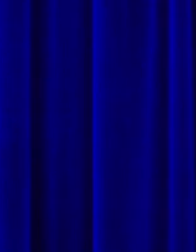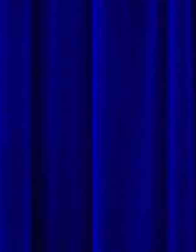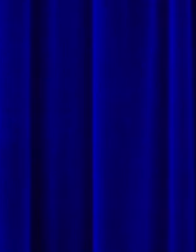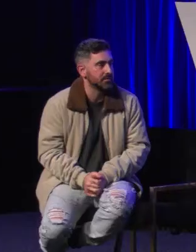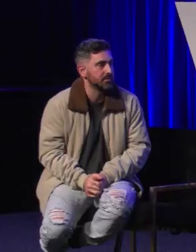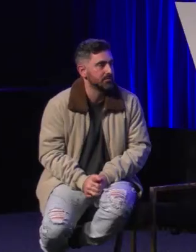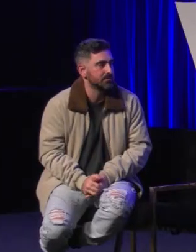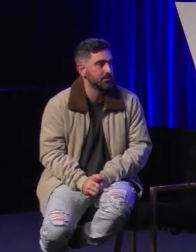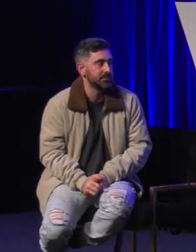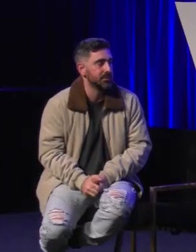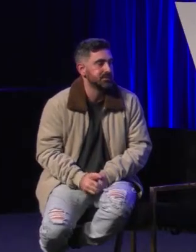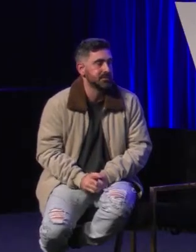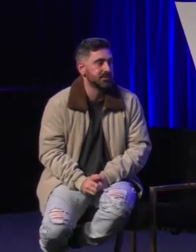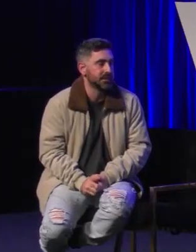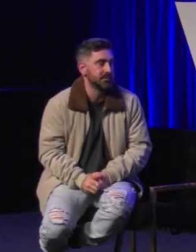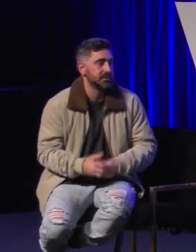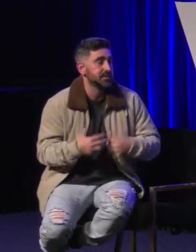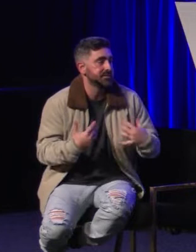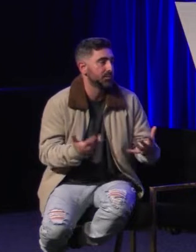but, you know, unionising in some way,